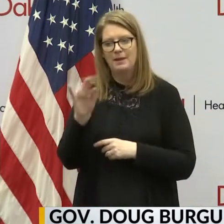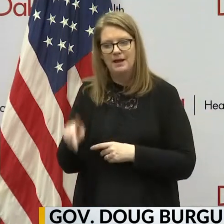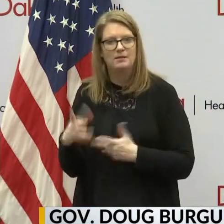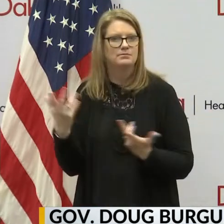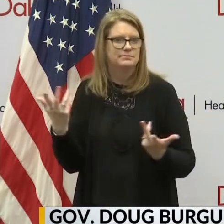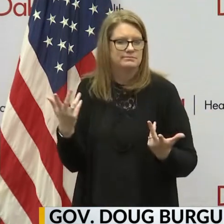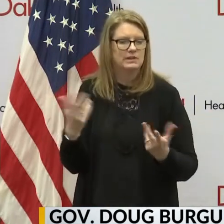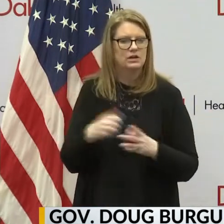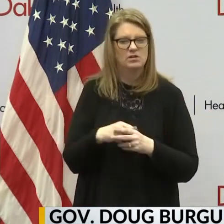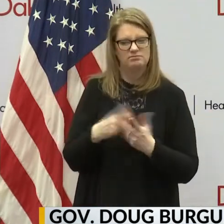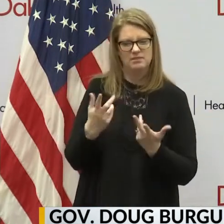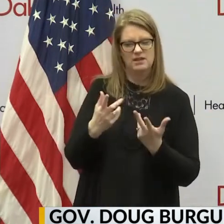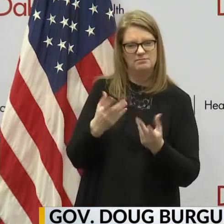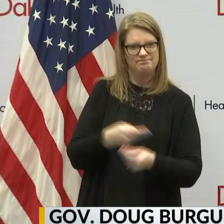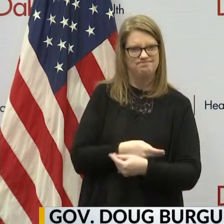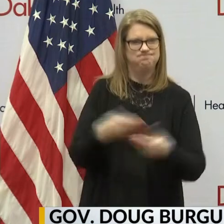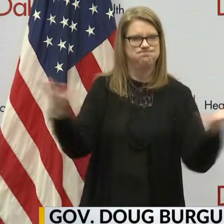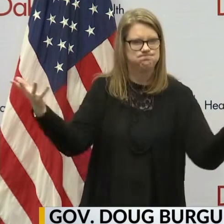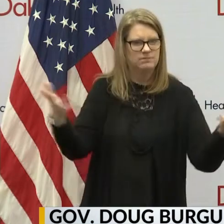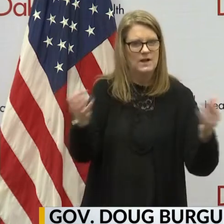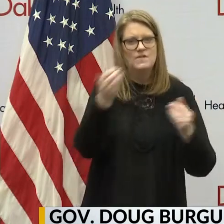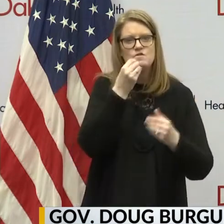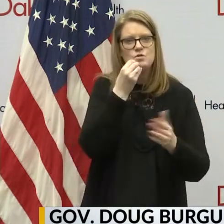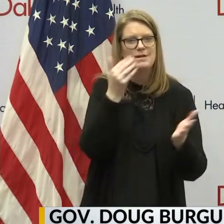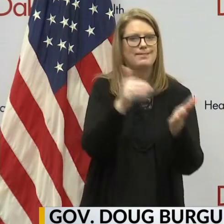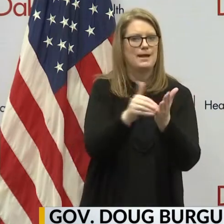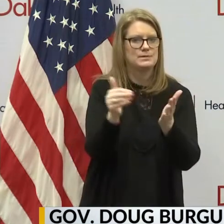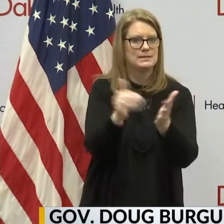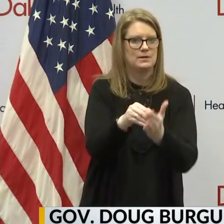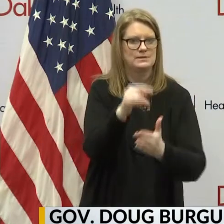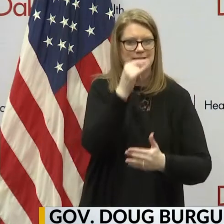STATE WHO CONTINUED ON WITH THEIR TRADITIONAL WHETHER IT'S MAKING PACKED LUNCHES AND